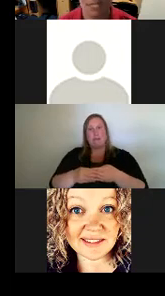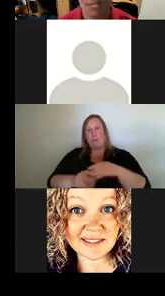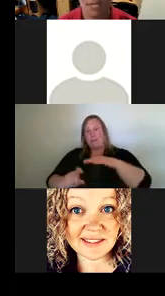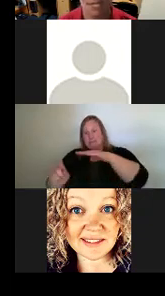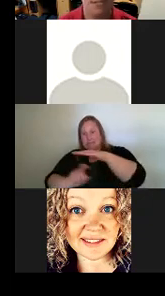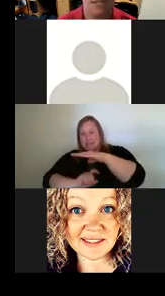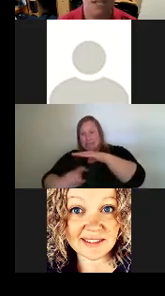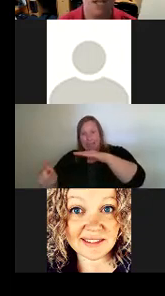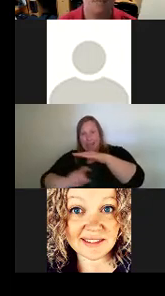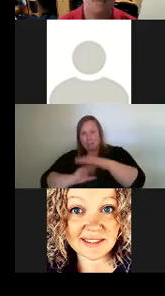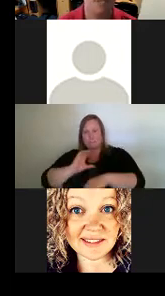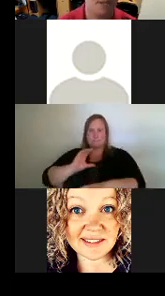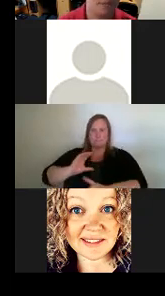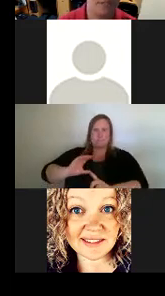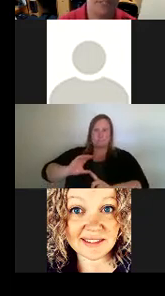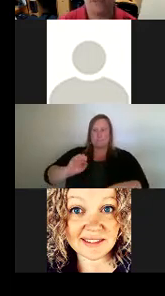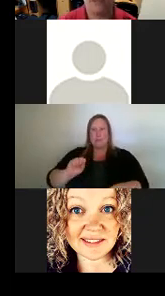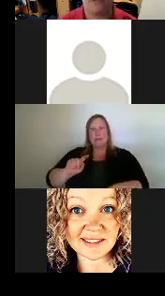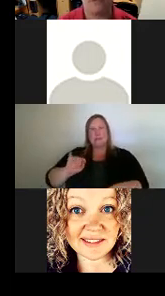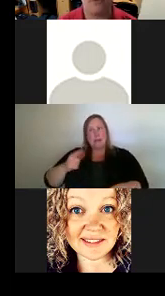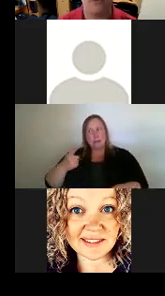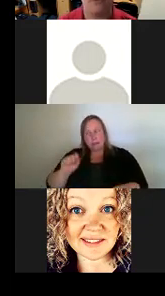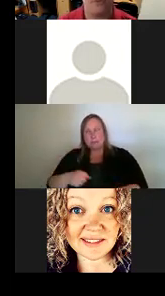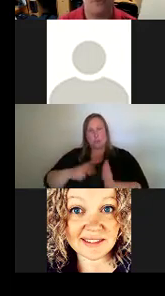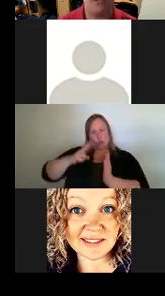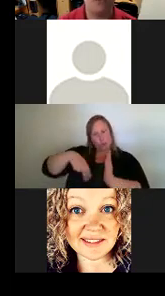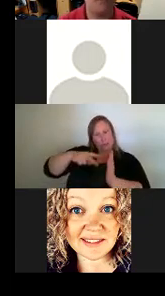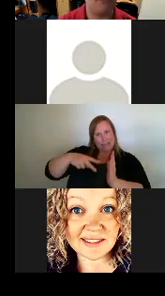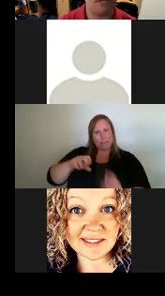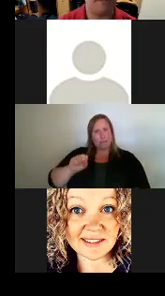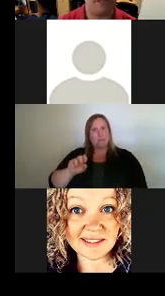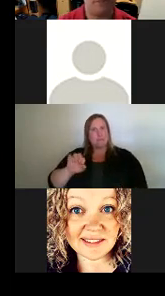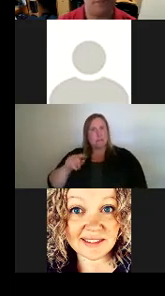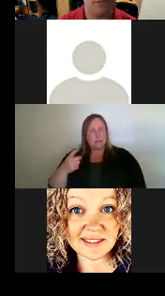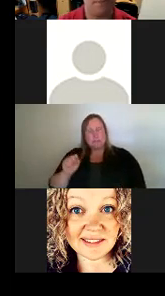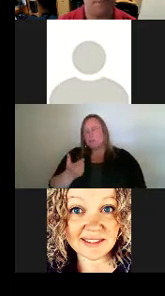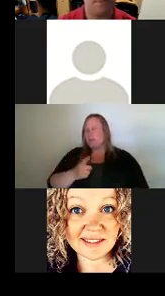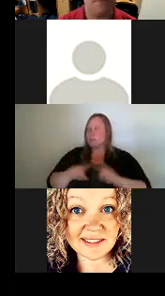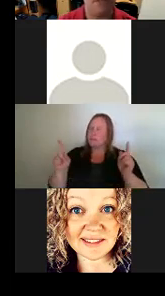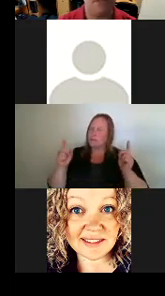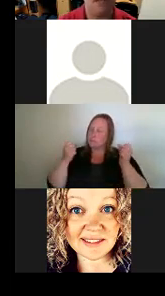SETTINGS, BEING ABLE TO SAVE IT TO A COMPUTER. THEY DO OFFER A LOT OF FLEXIBILITY.